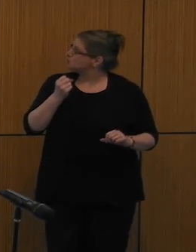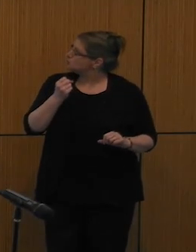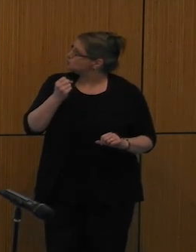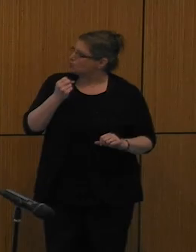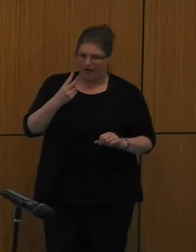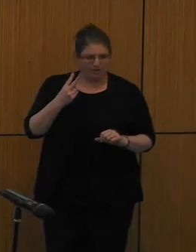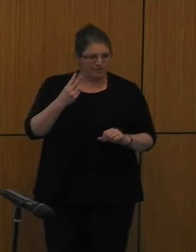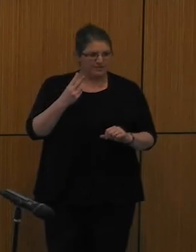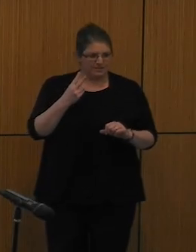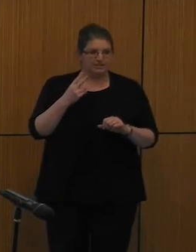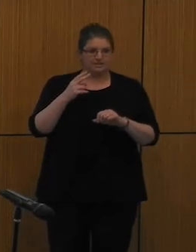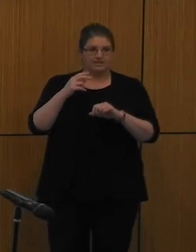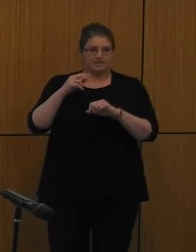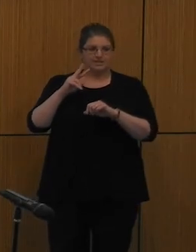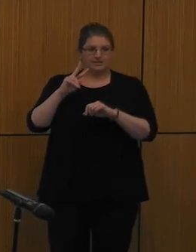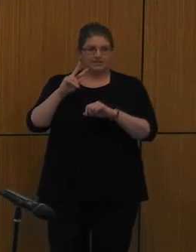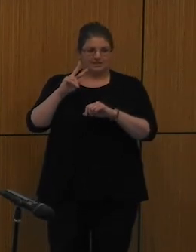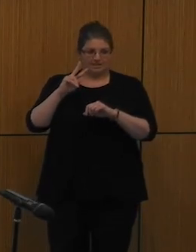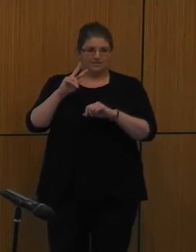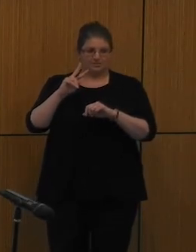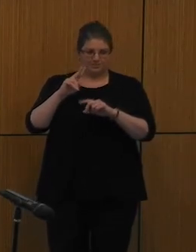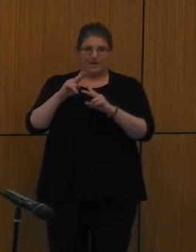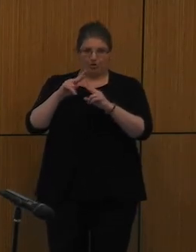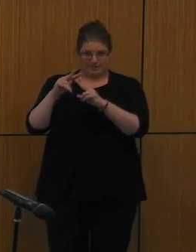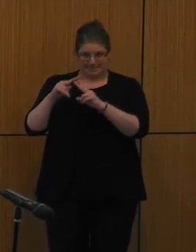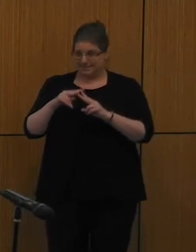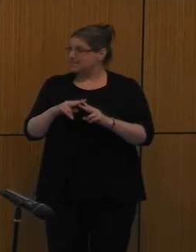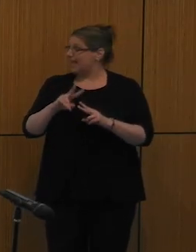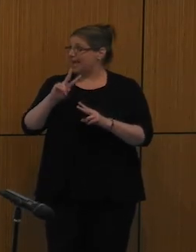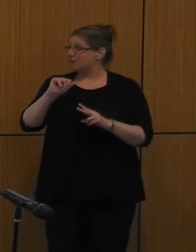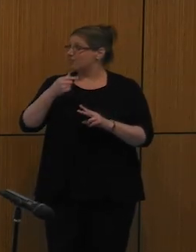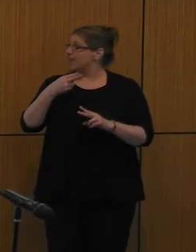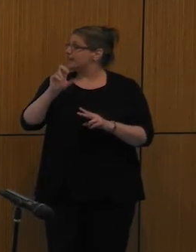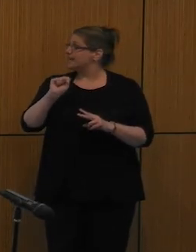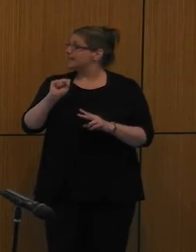And the vagus nerve is this one right here. Cranial nerve ten. And you'll see it's